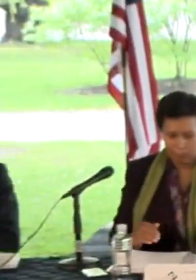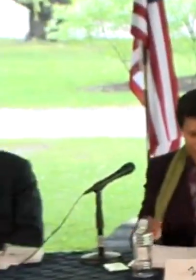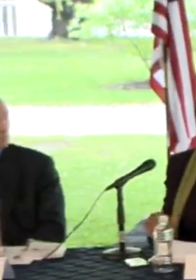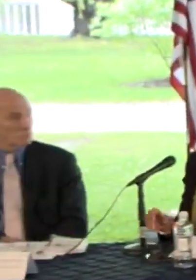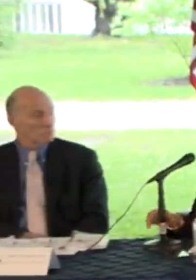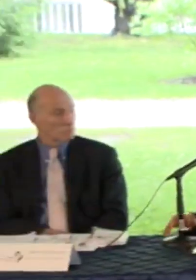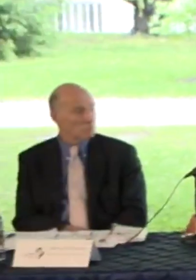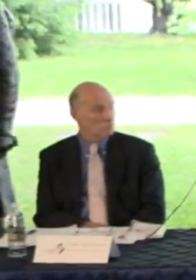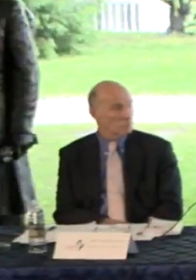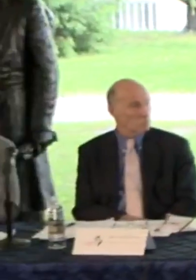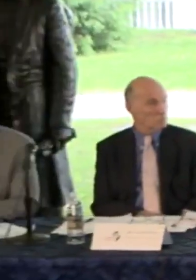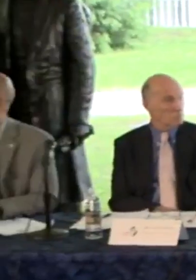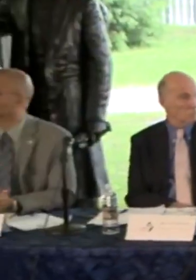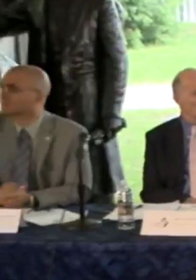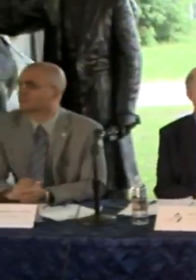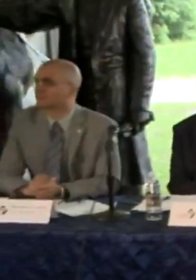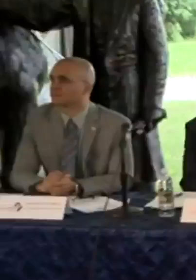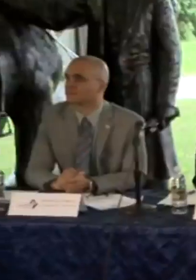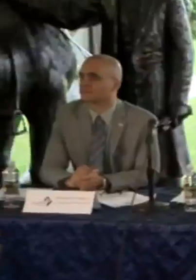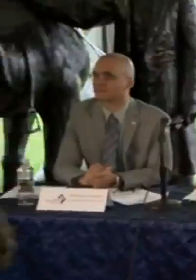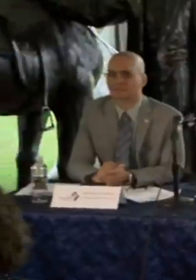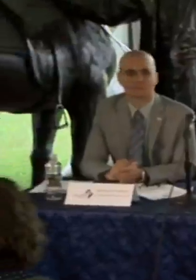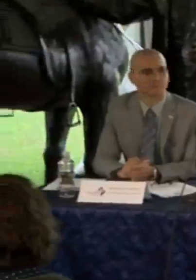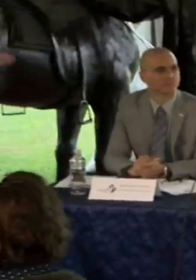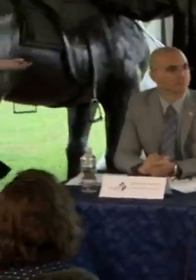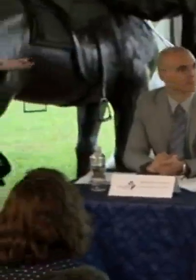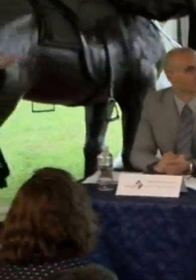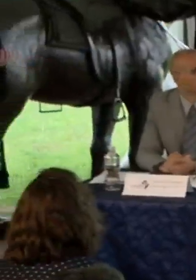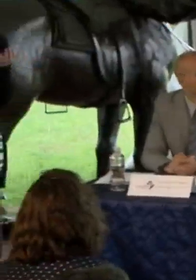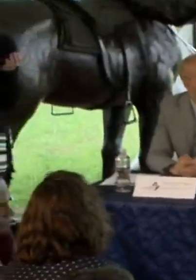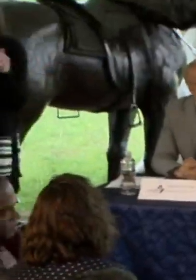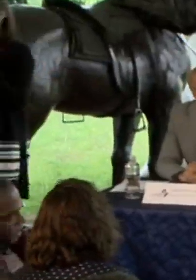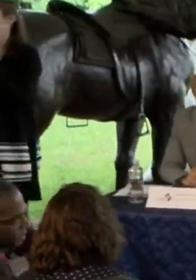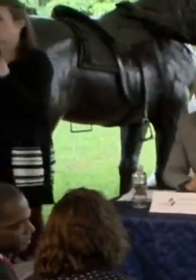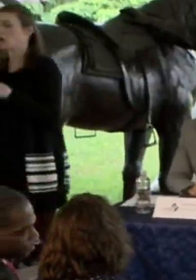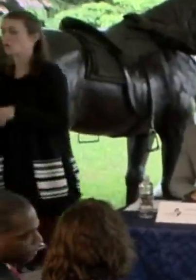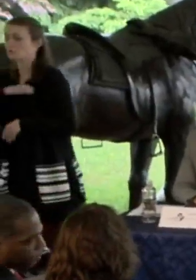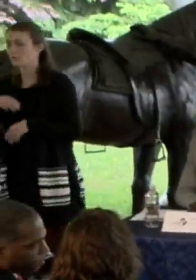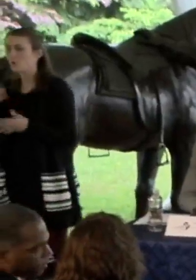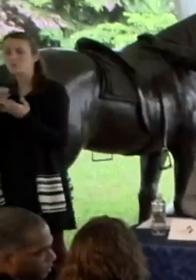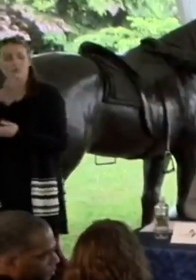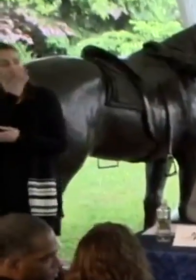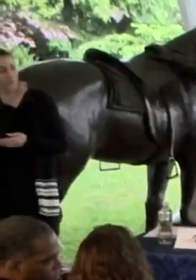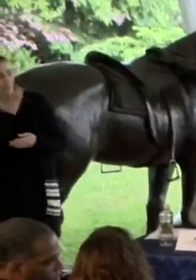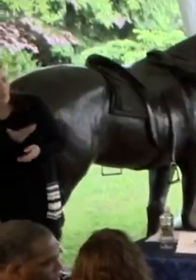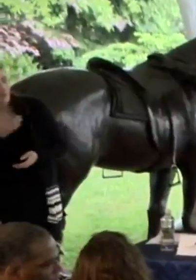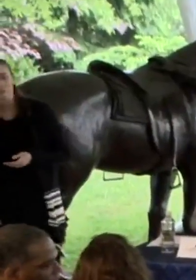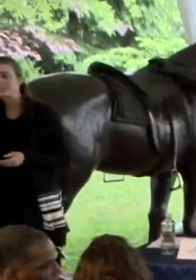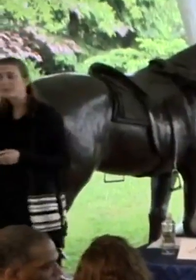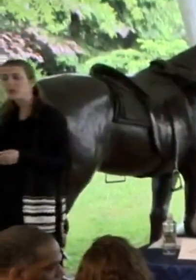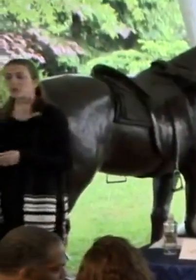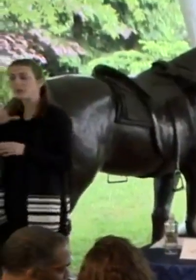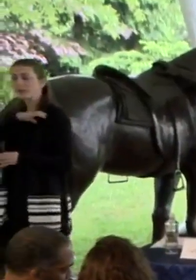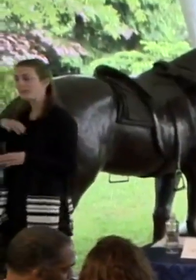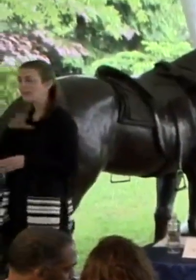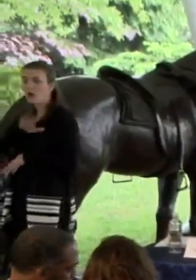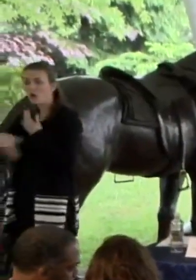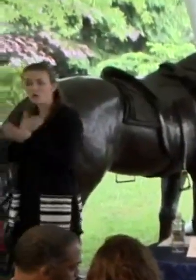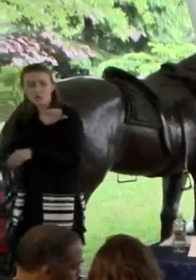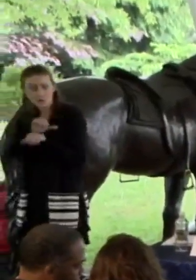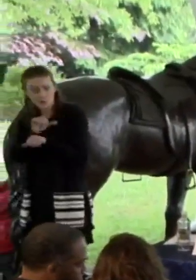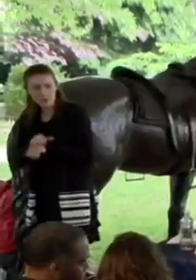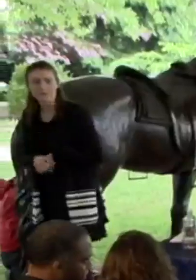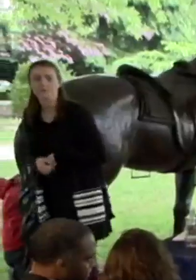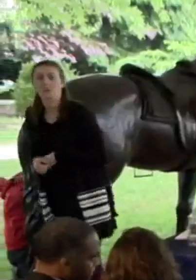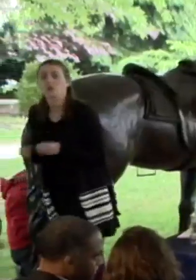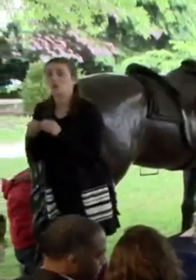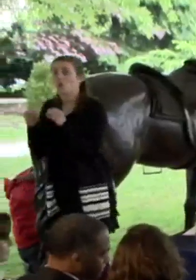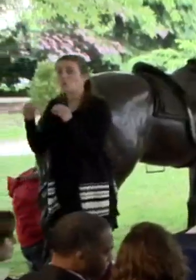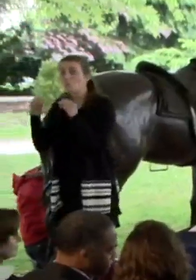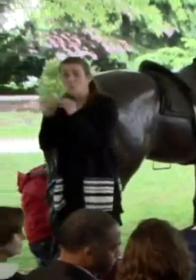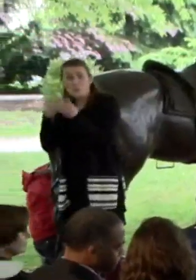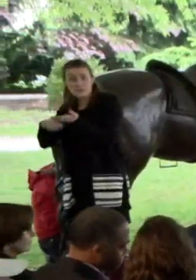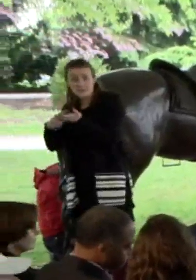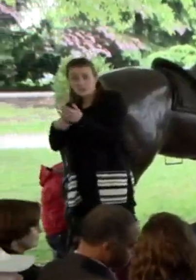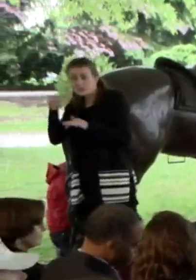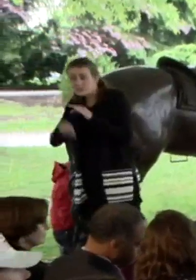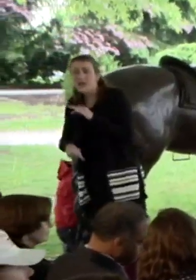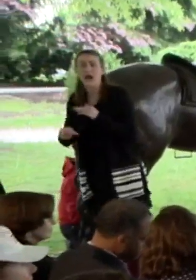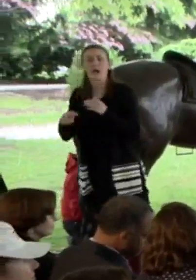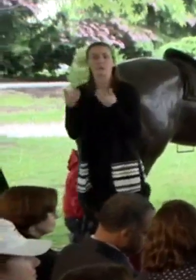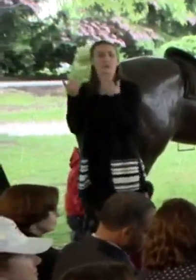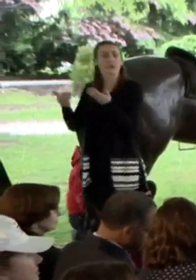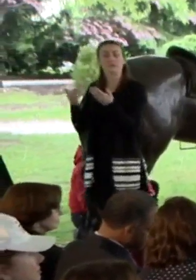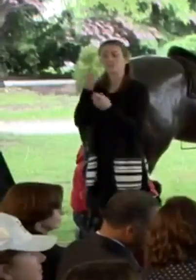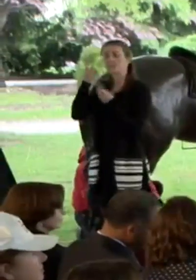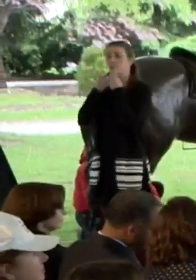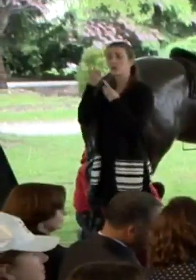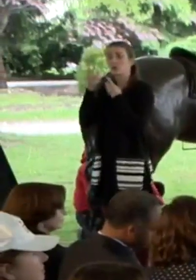THANK YOU.